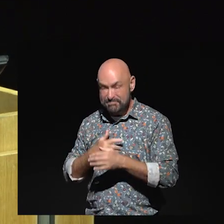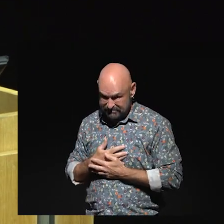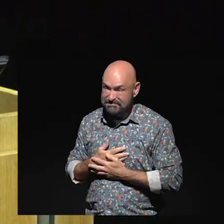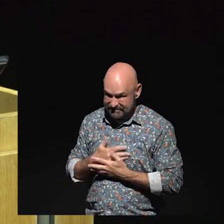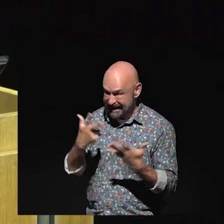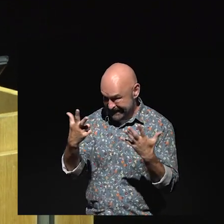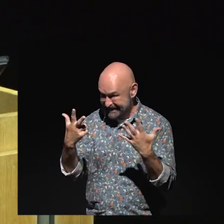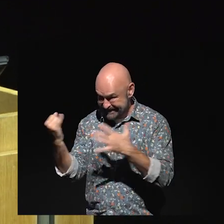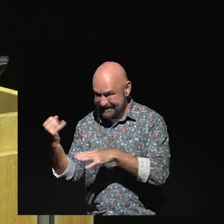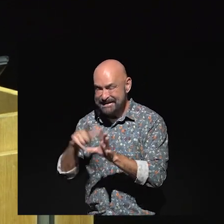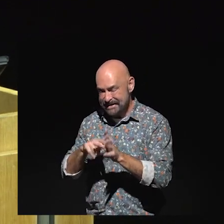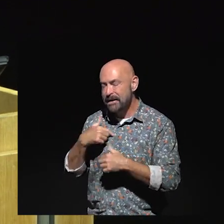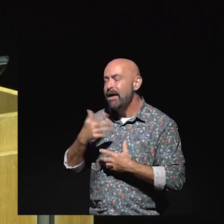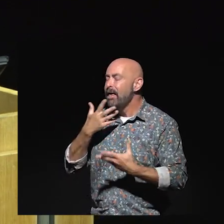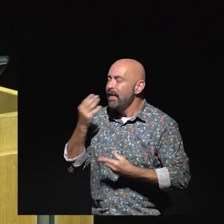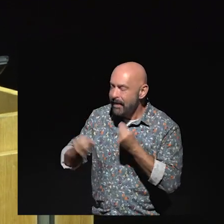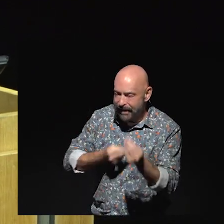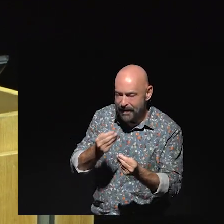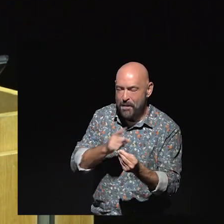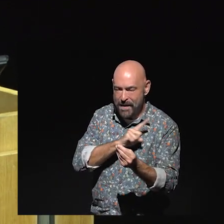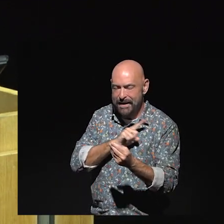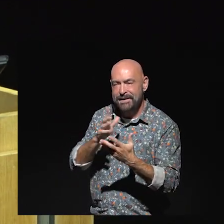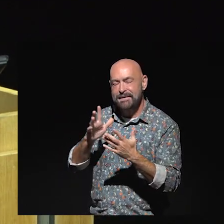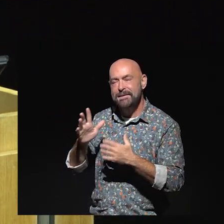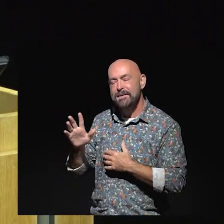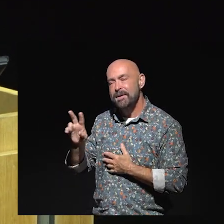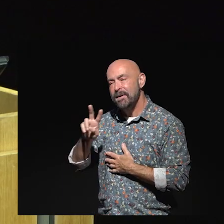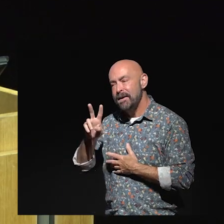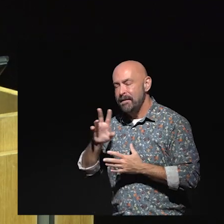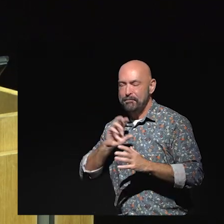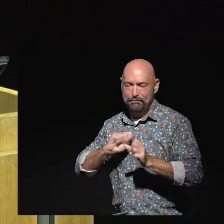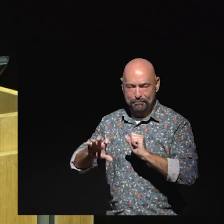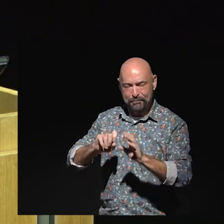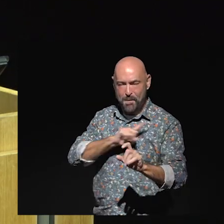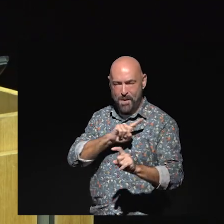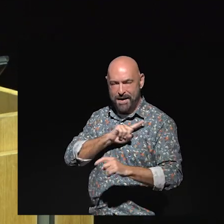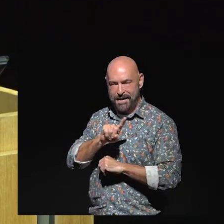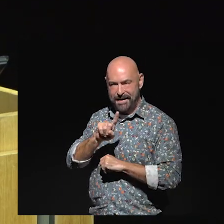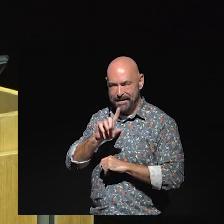And I will explain that to you, the reason, the raison d'etre,